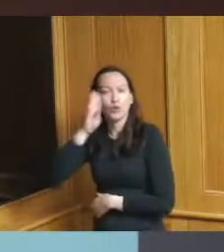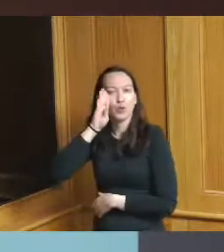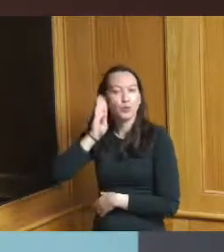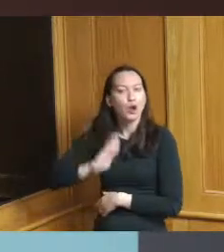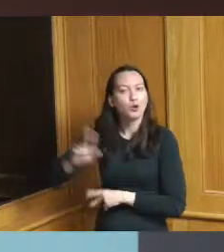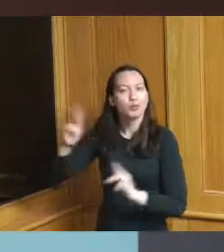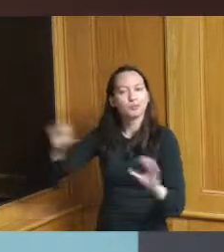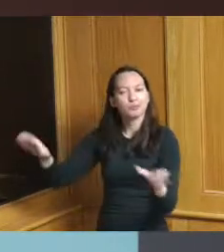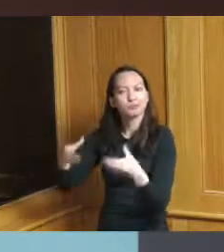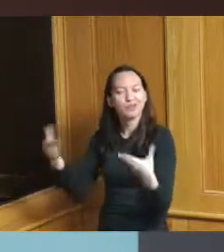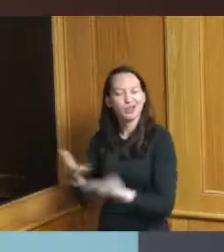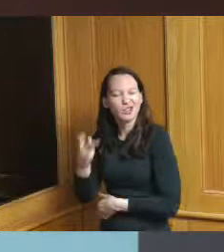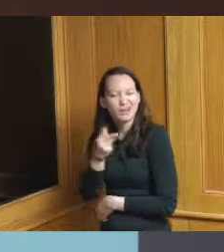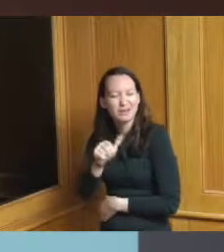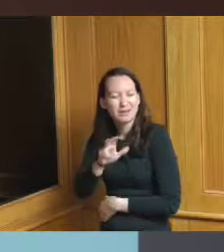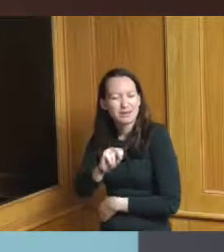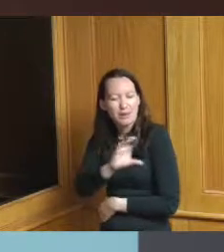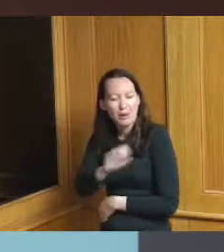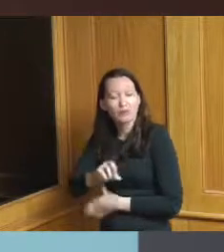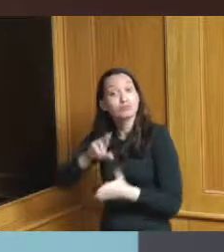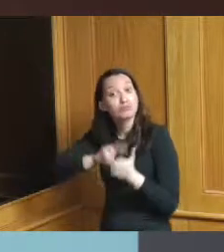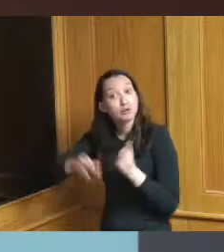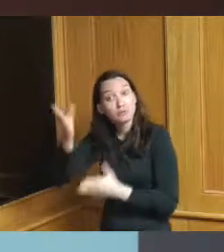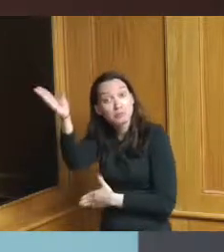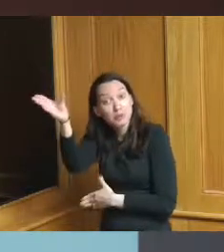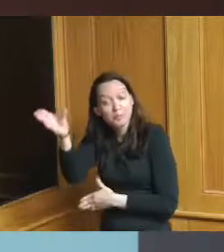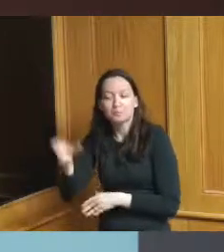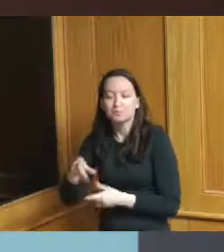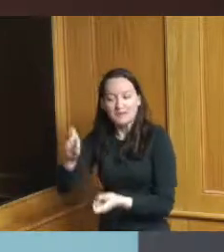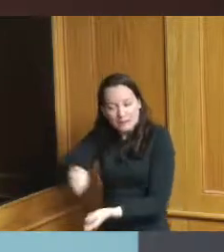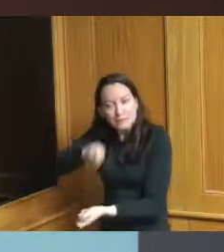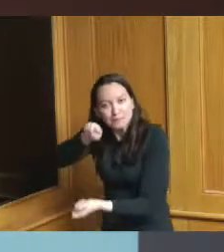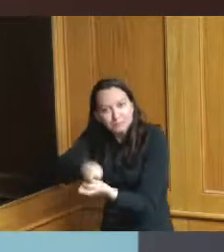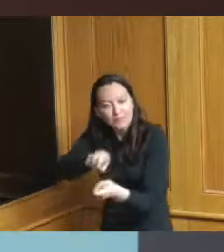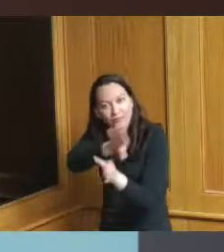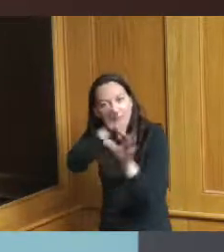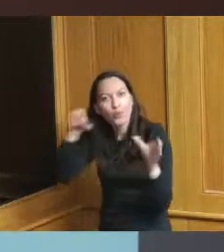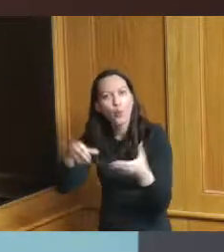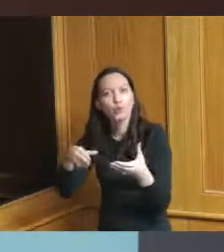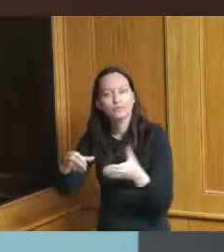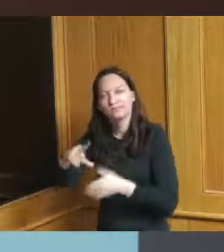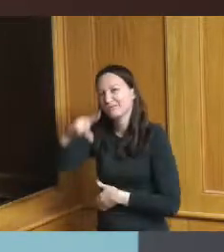this research we're going to share with you today though specifically focused on the black community